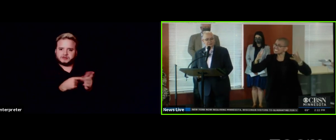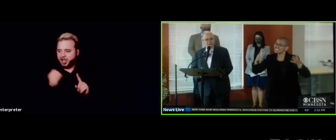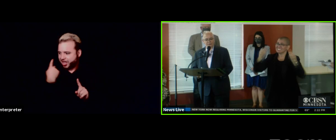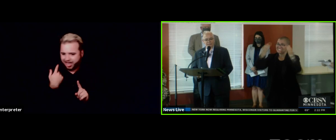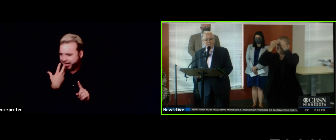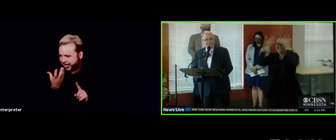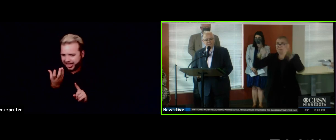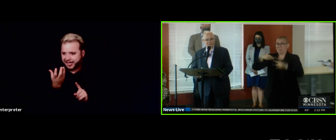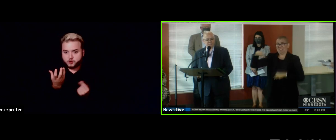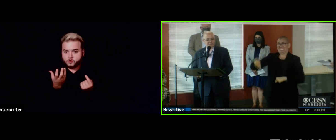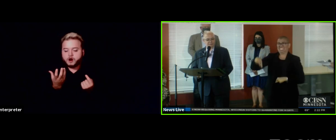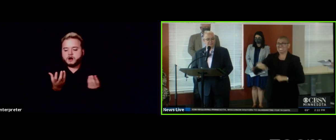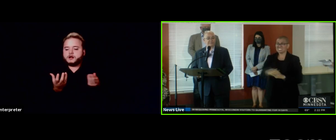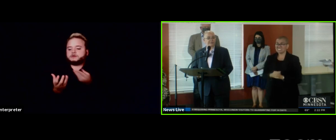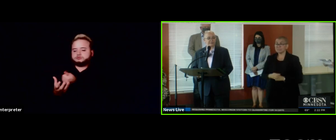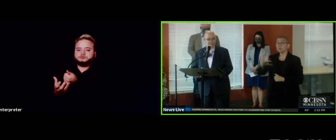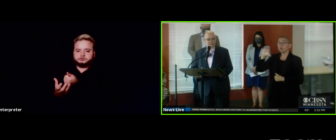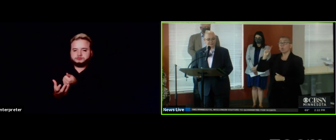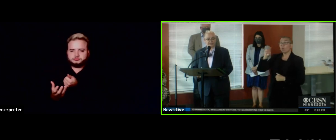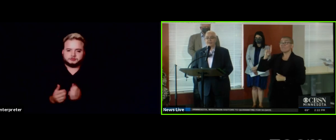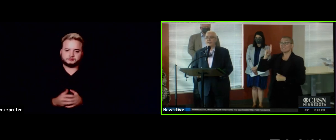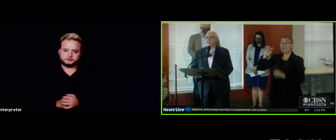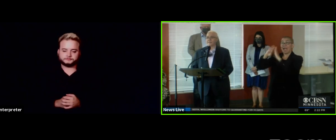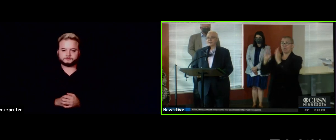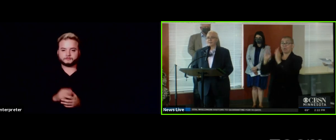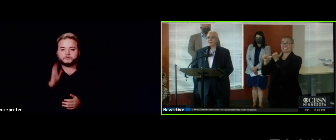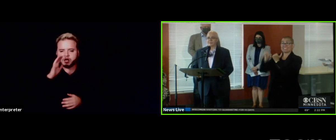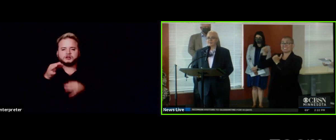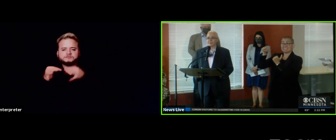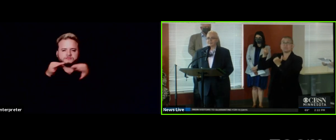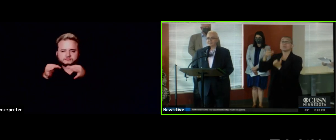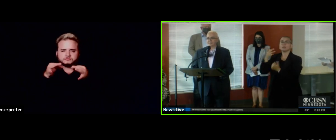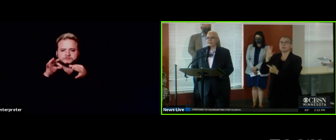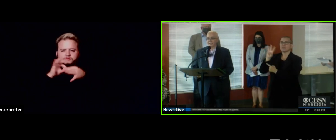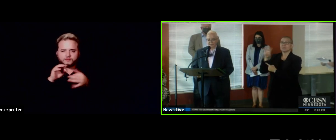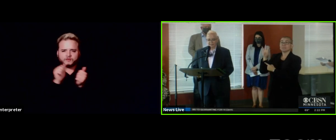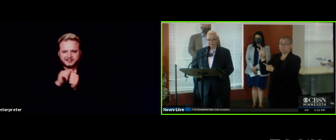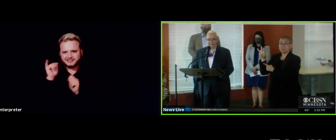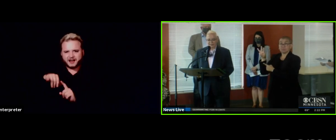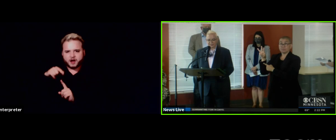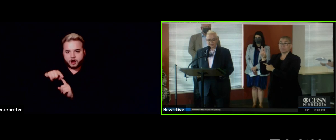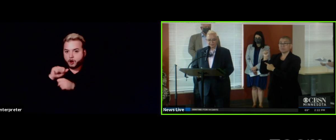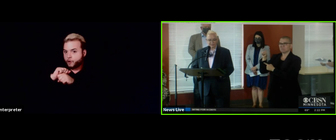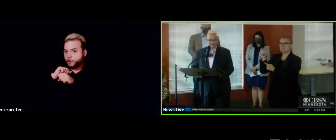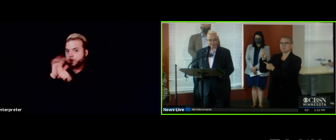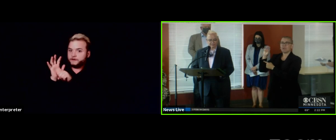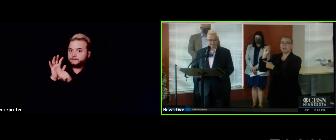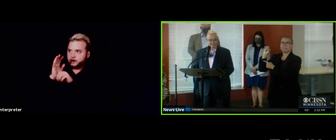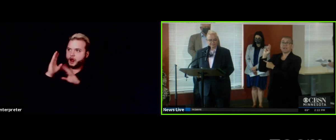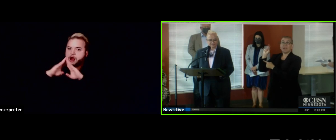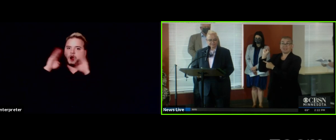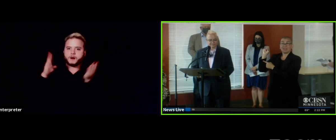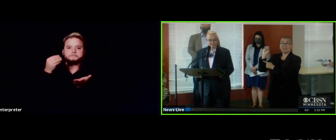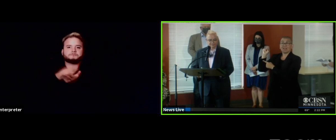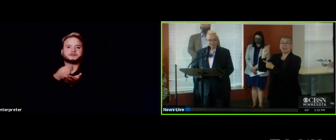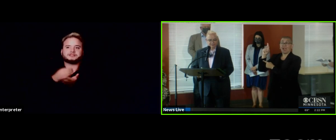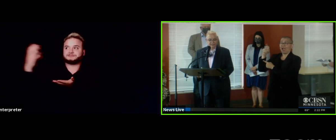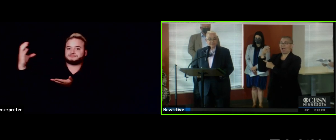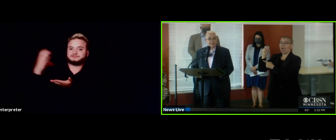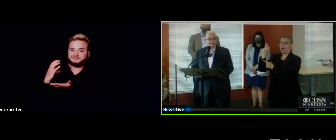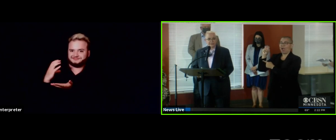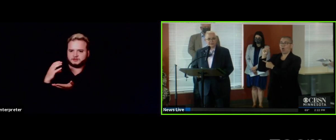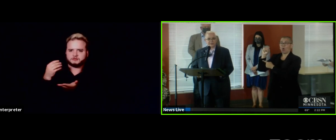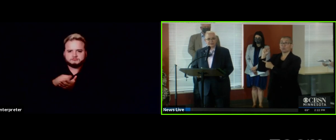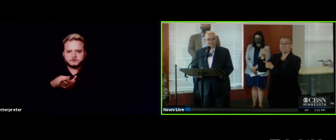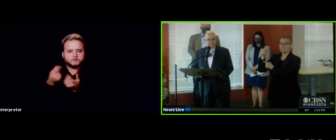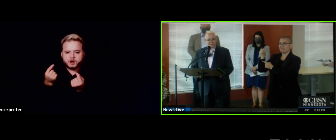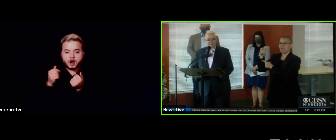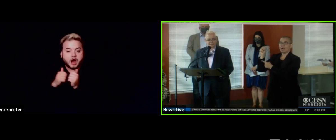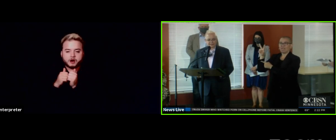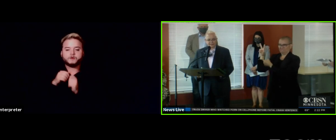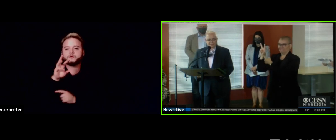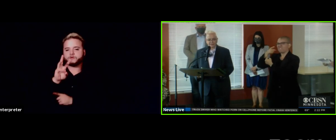the COVID Housing Assistance Program can be found on our website at www.nasa.gov/station.